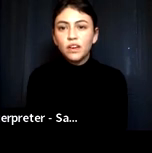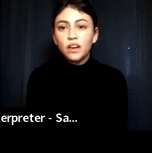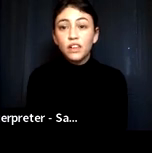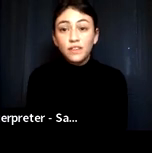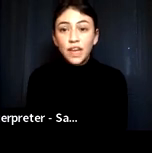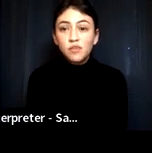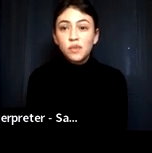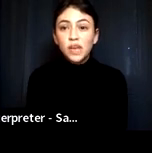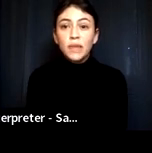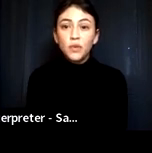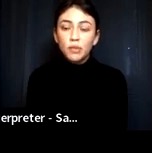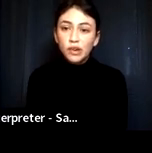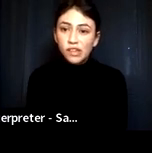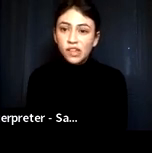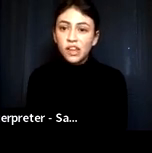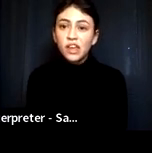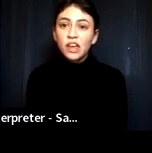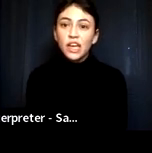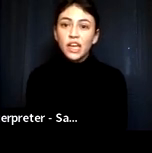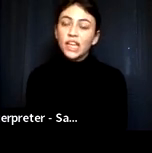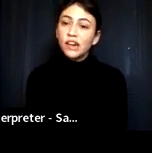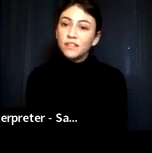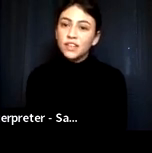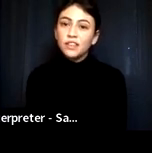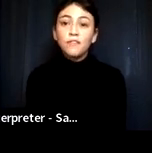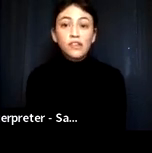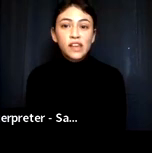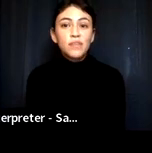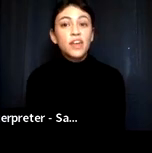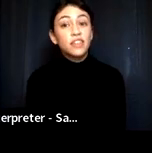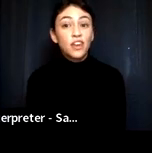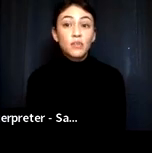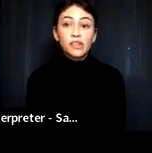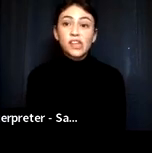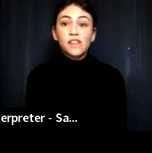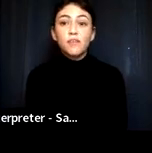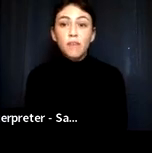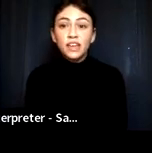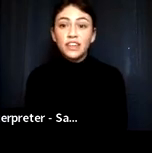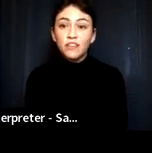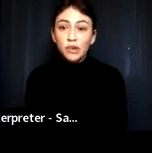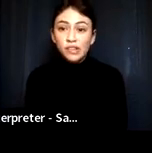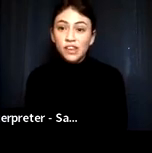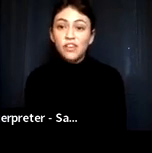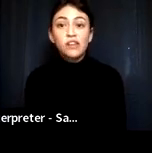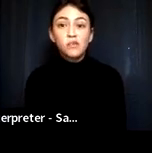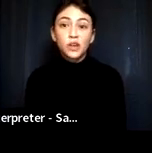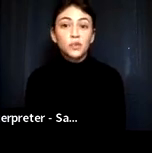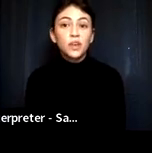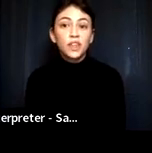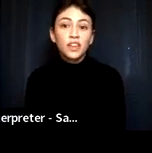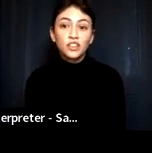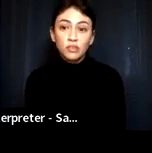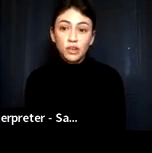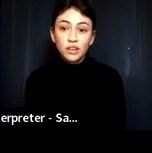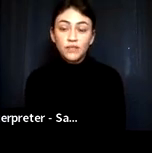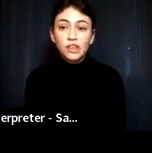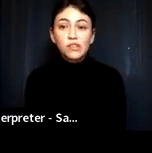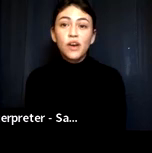A lot of times when I meet with the person. It's often the first time that the other person has ever met a deaf person, or has worked with an interpreter.